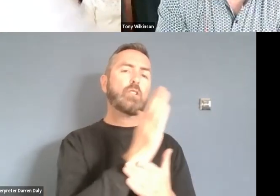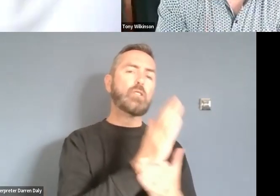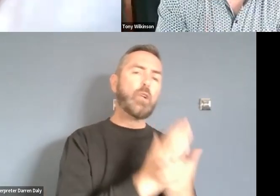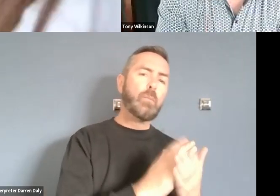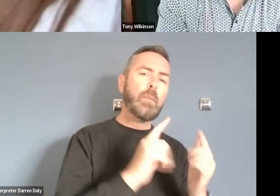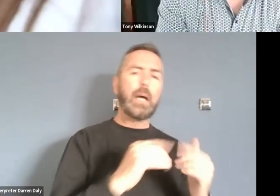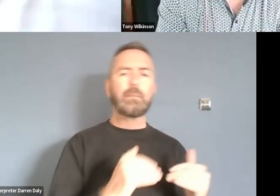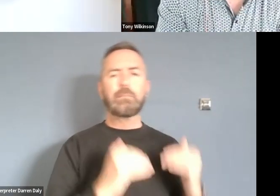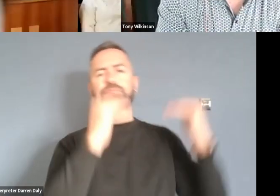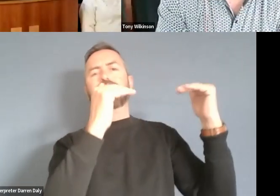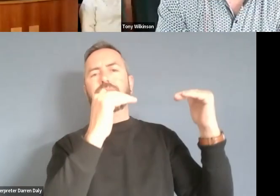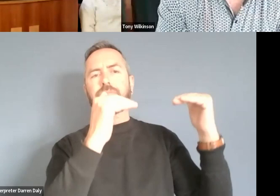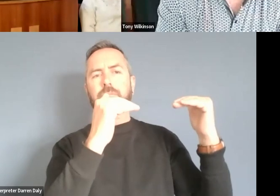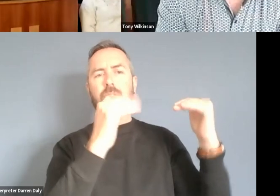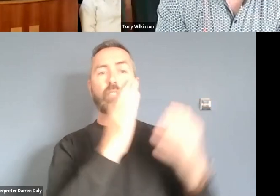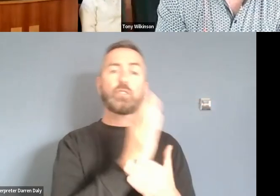Thank you for the question.